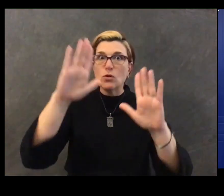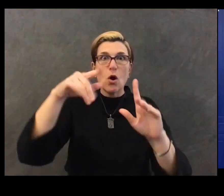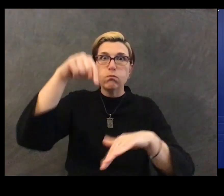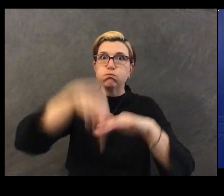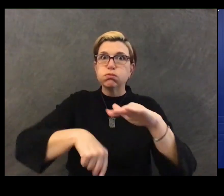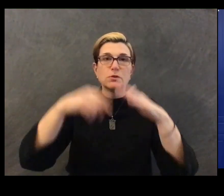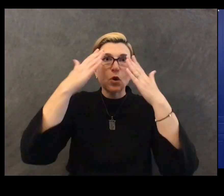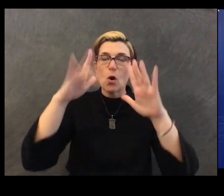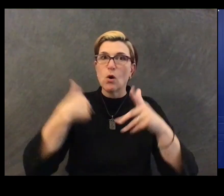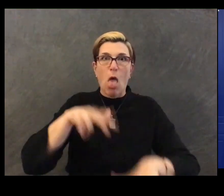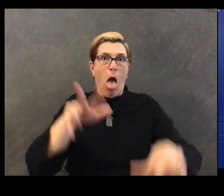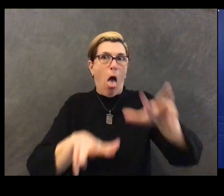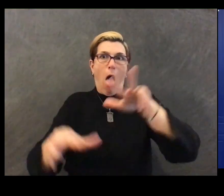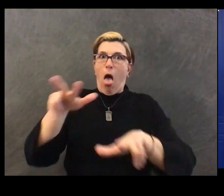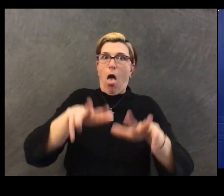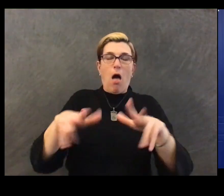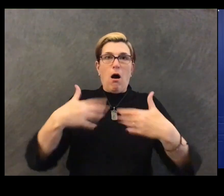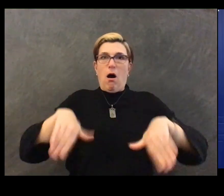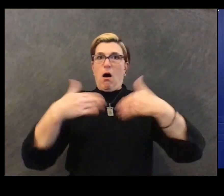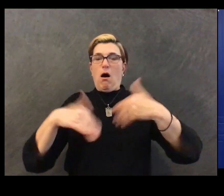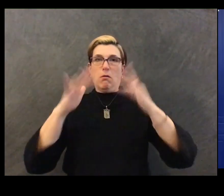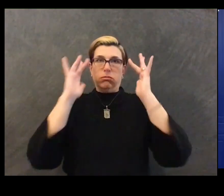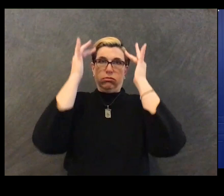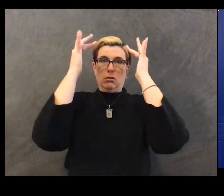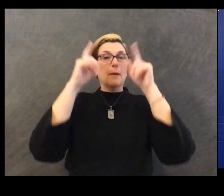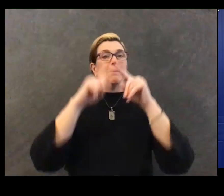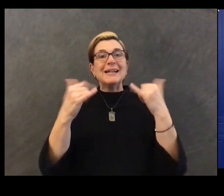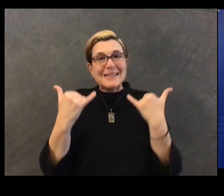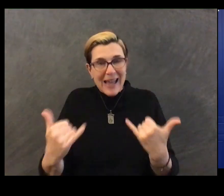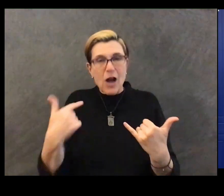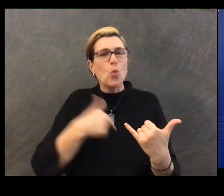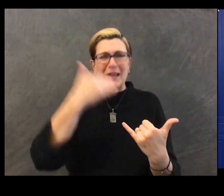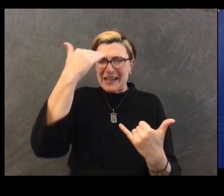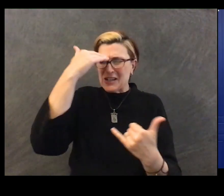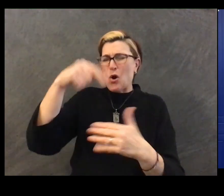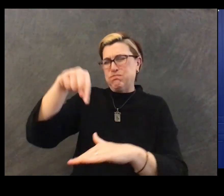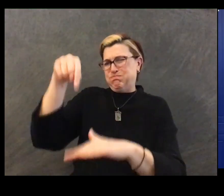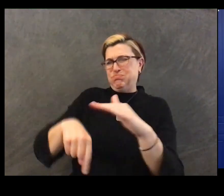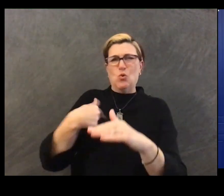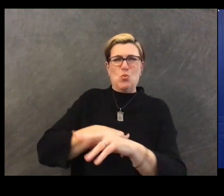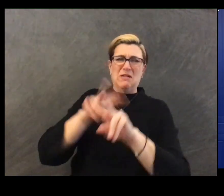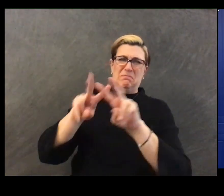health infrastructure it is very much working on the surveillance piece but I